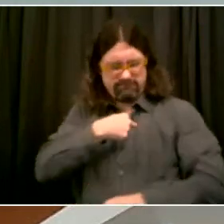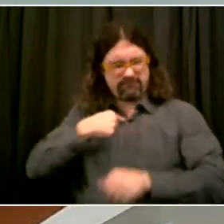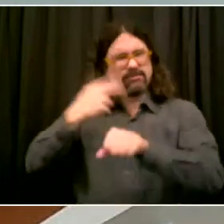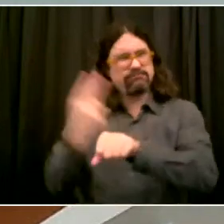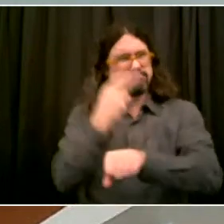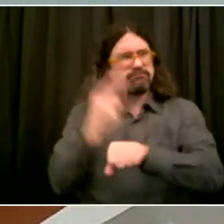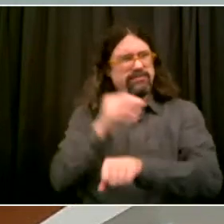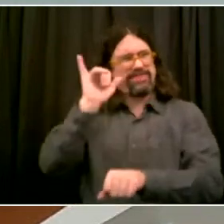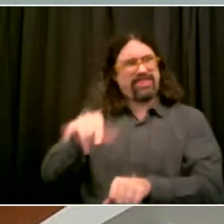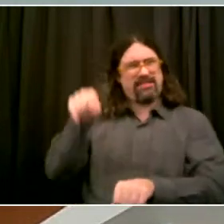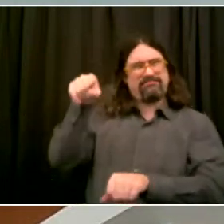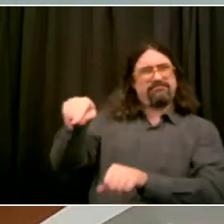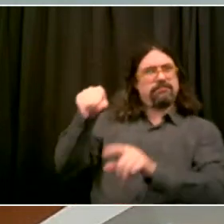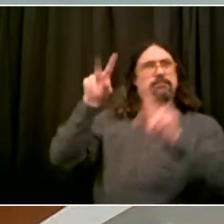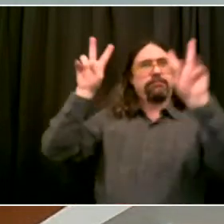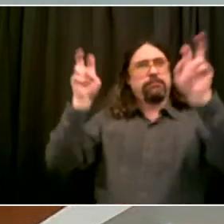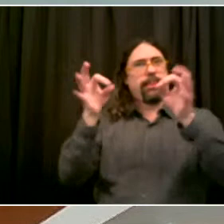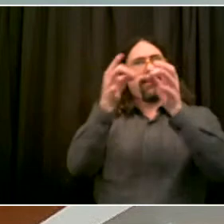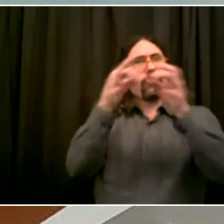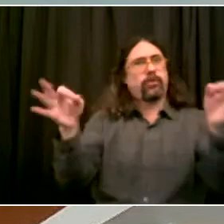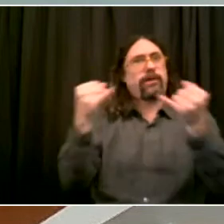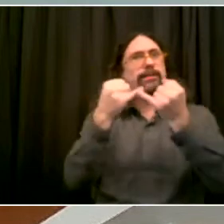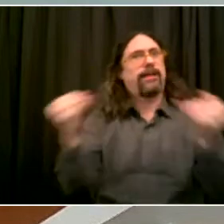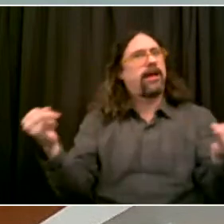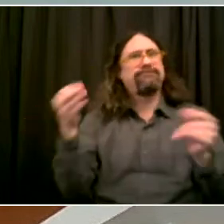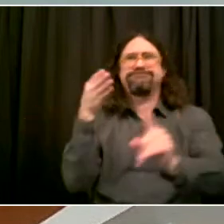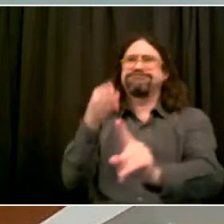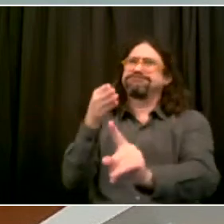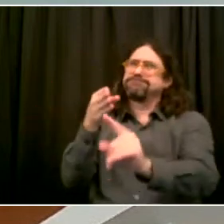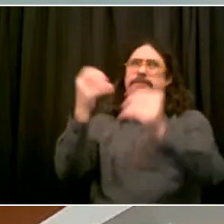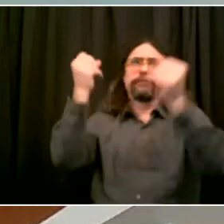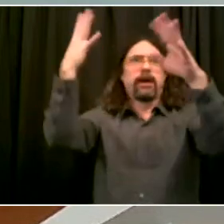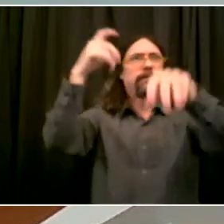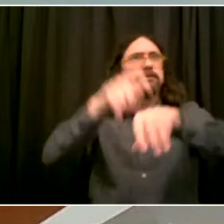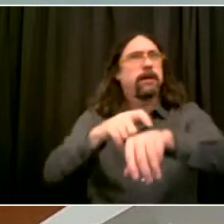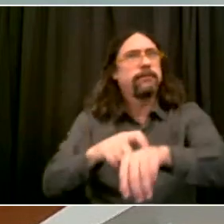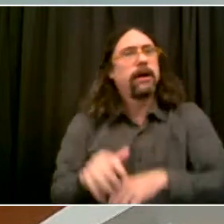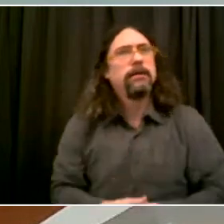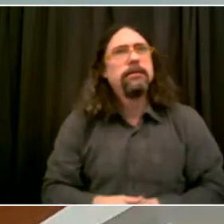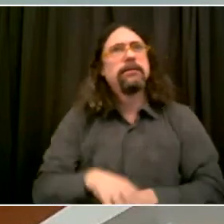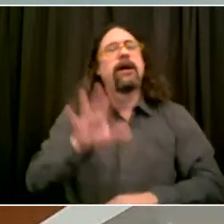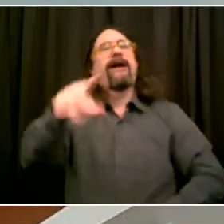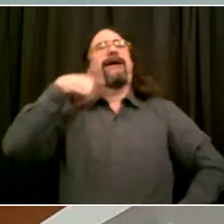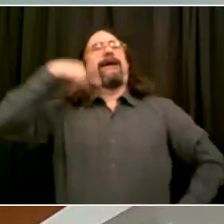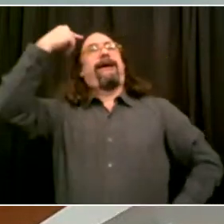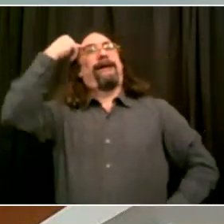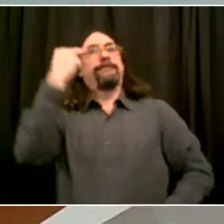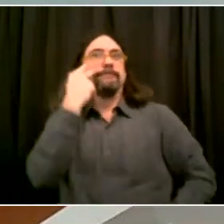RARE AFRICAN DIALECT, NOT ANMY Y PEOPLE CCN A COMMUNICATE WITH HER BECAUSE IS